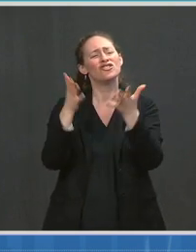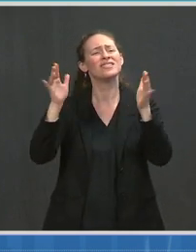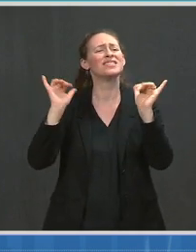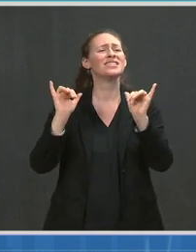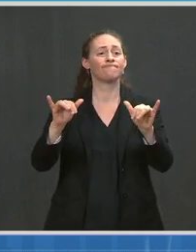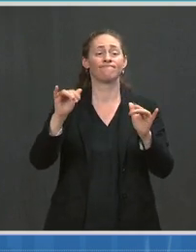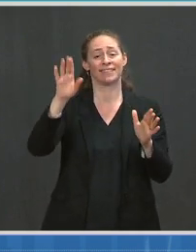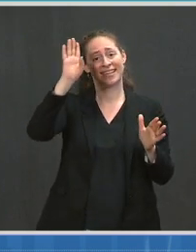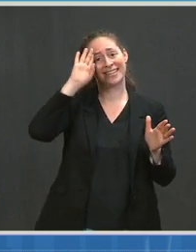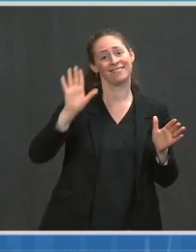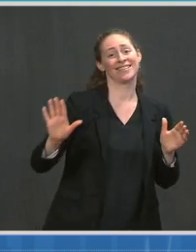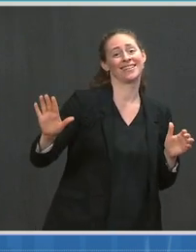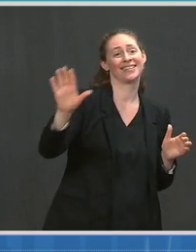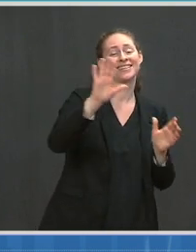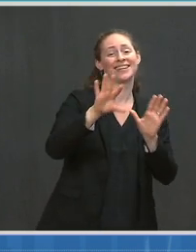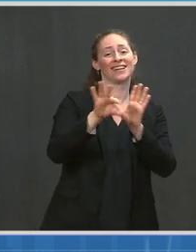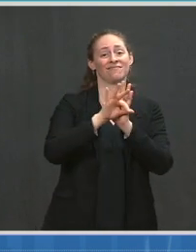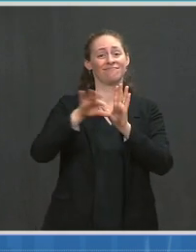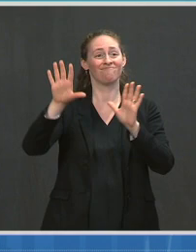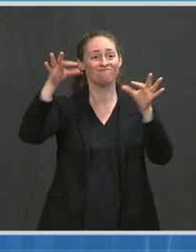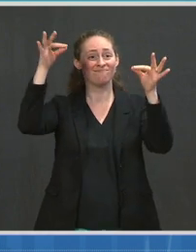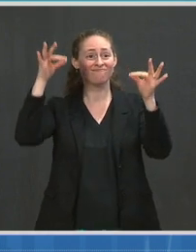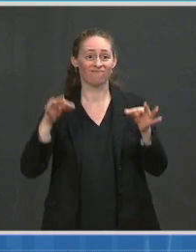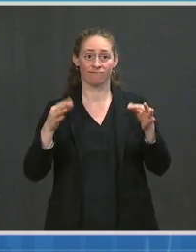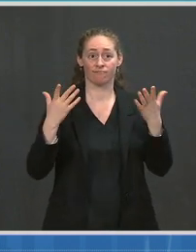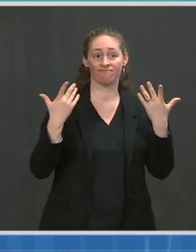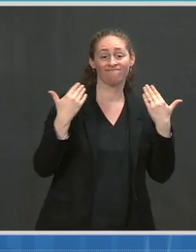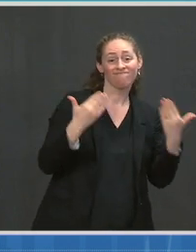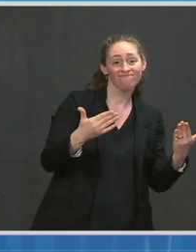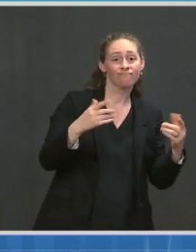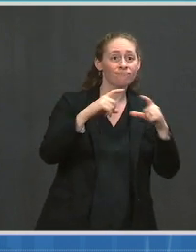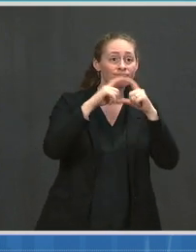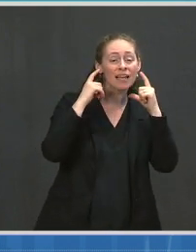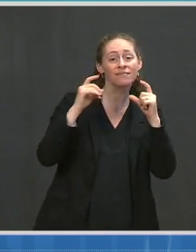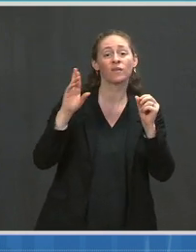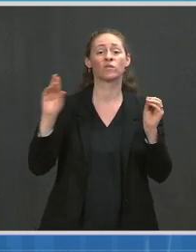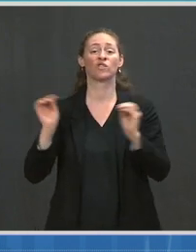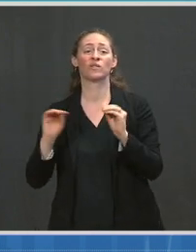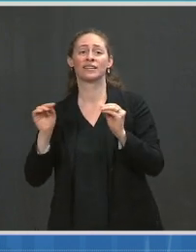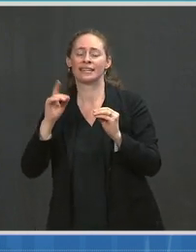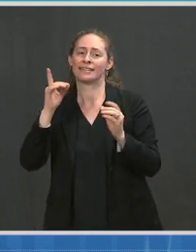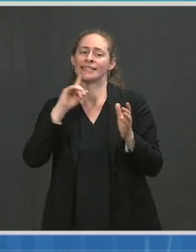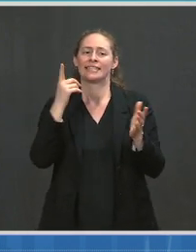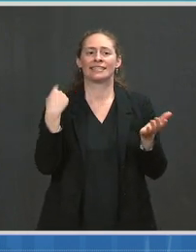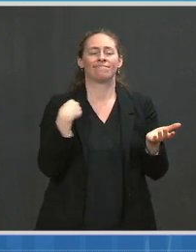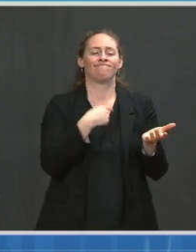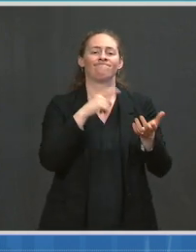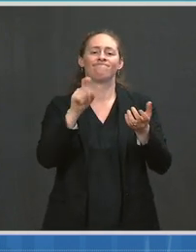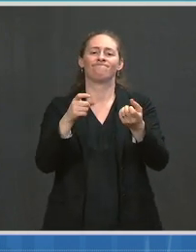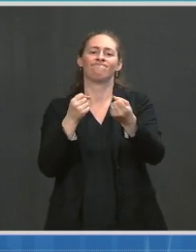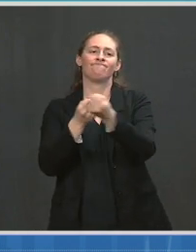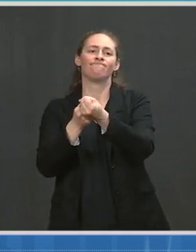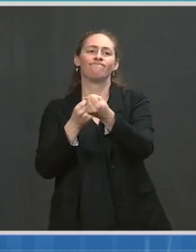with or without their government efforts. So I would just ask the American public, we have seen so much evidence